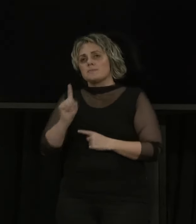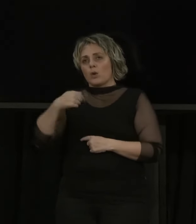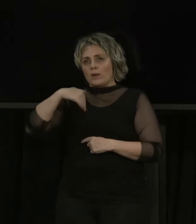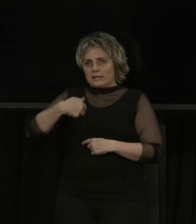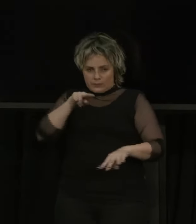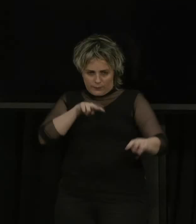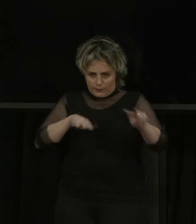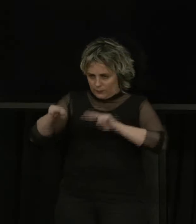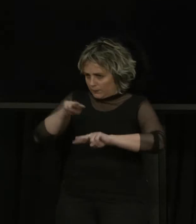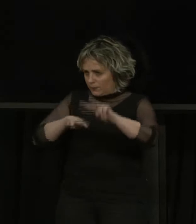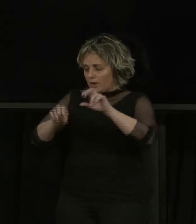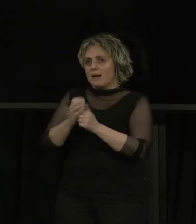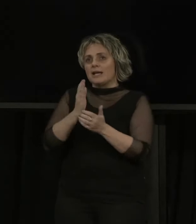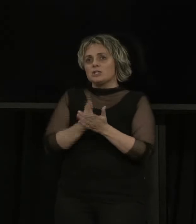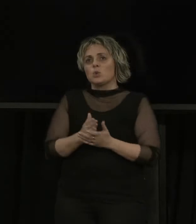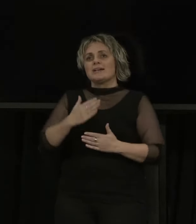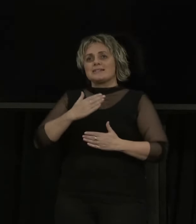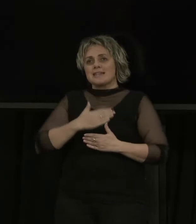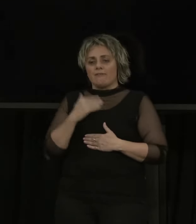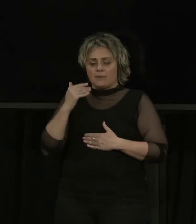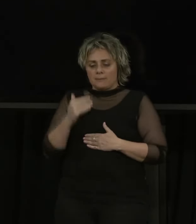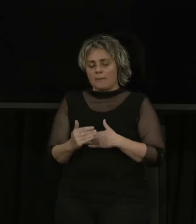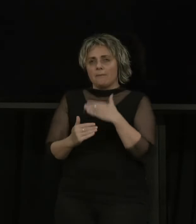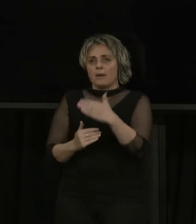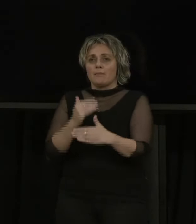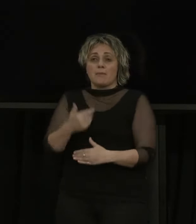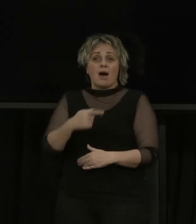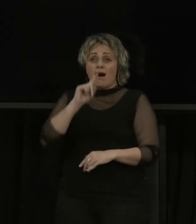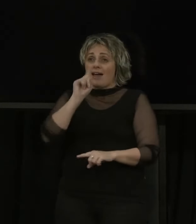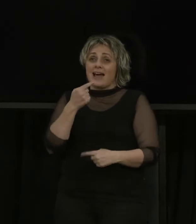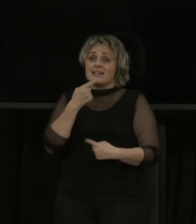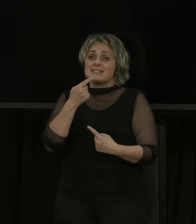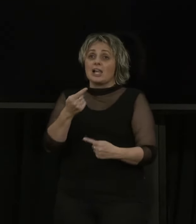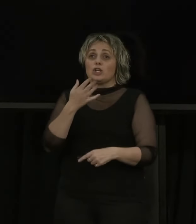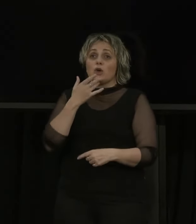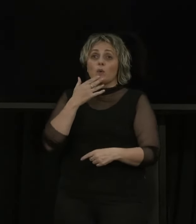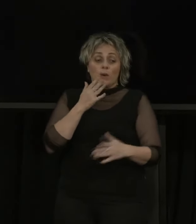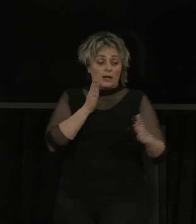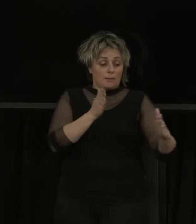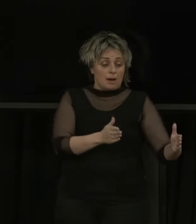reason you raise. The other reason we have not put timelines on the other phases, despite that causing a huge amount of frustration is we